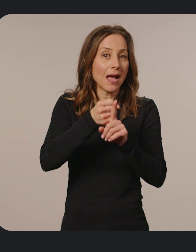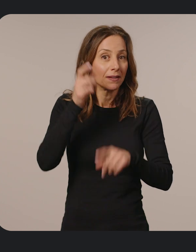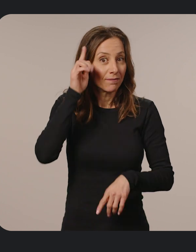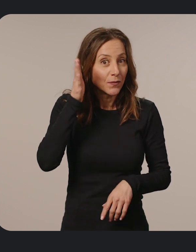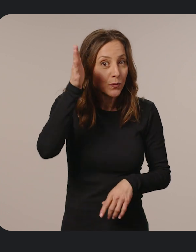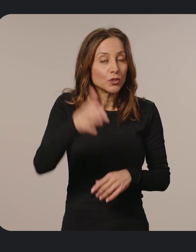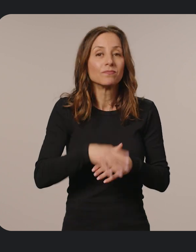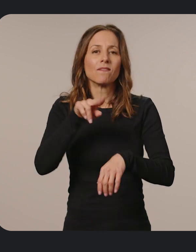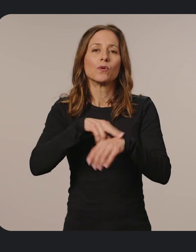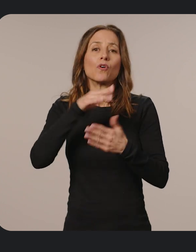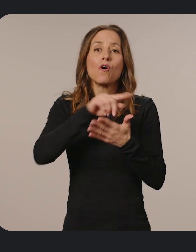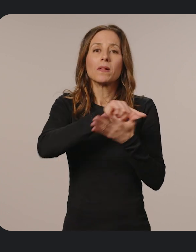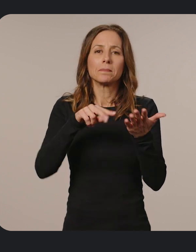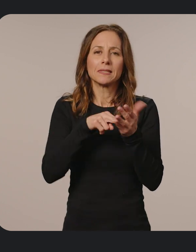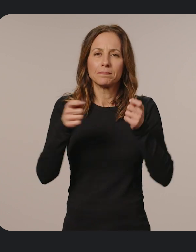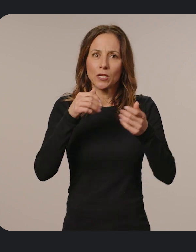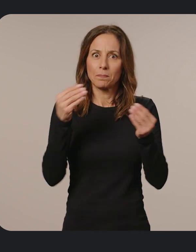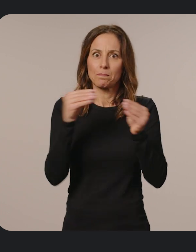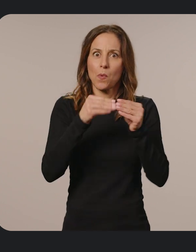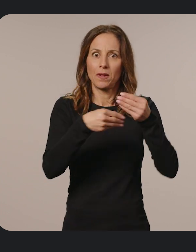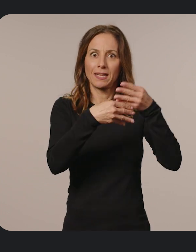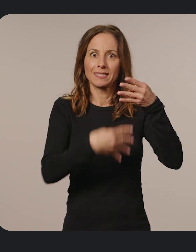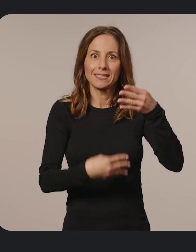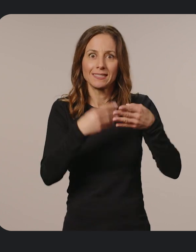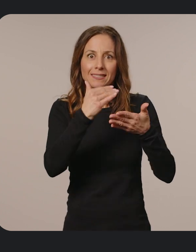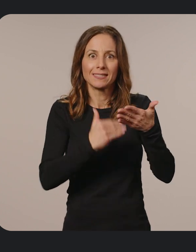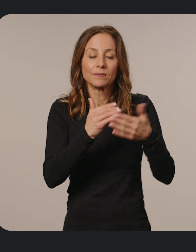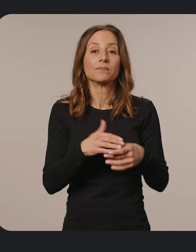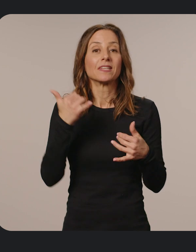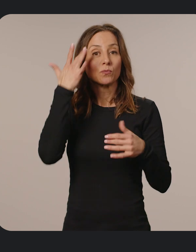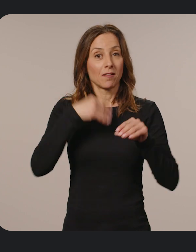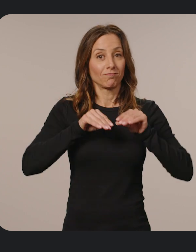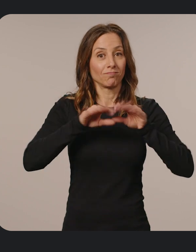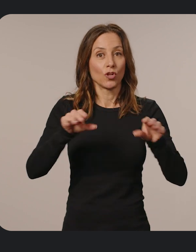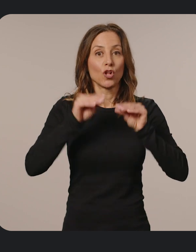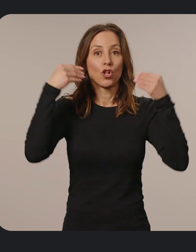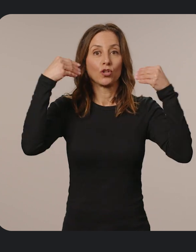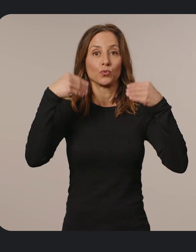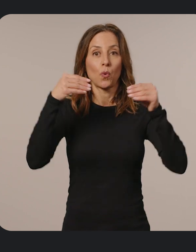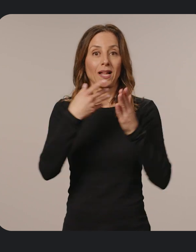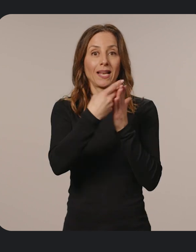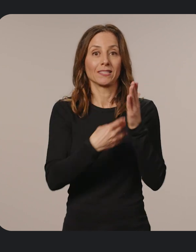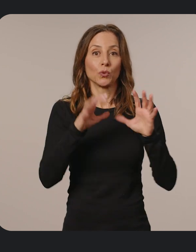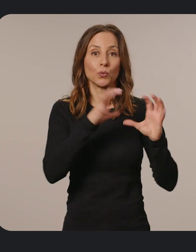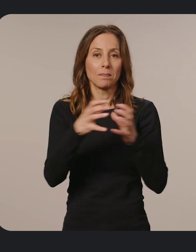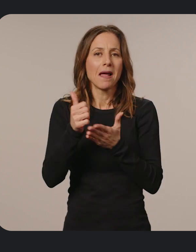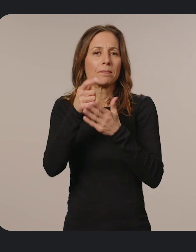Of course, all of these new tools mean managing more listings. That's why today we're launching store listing groups to help